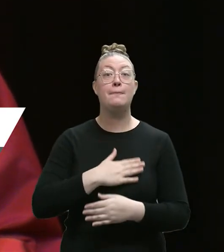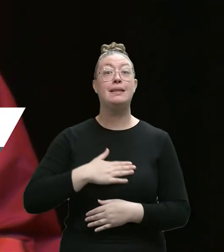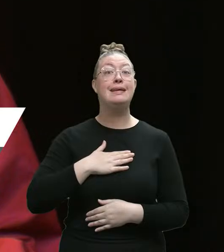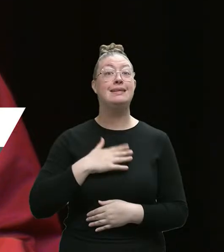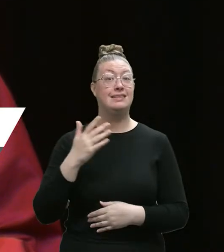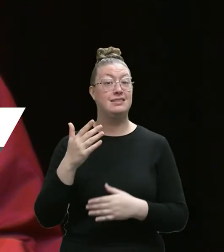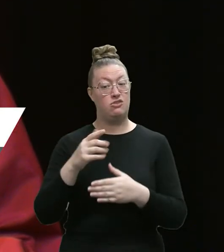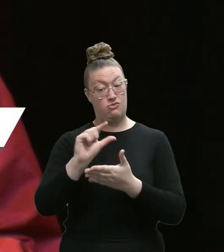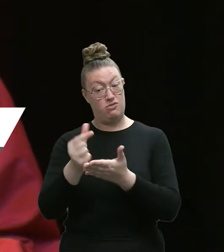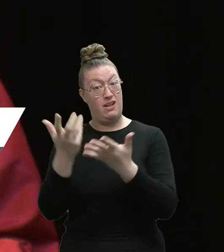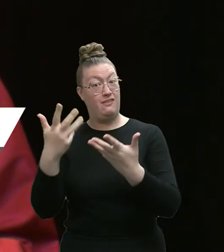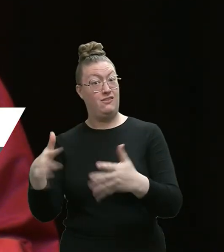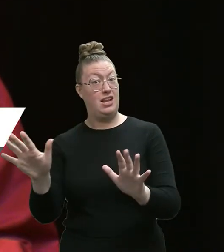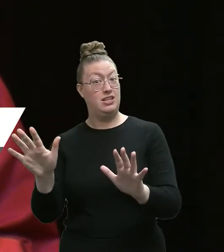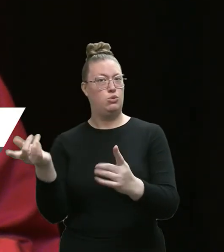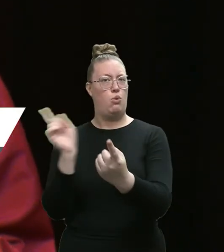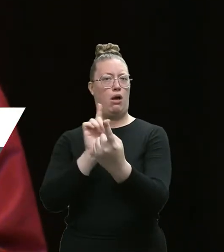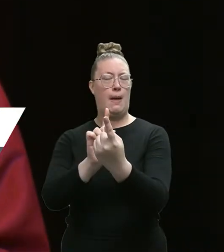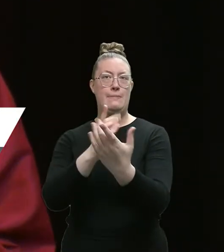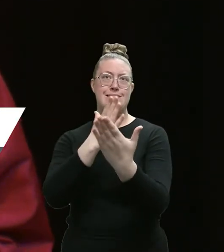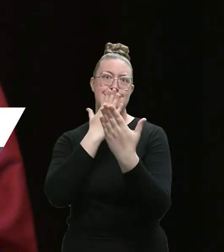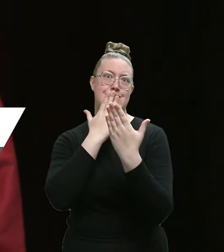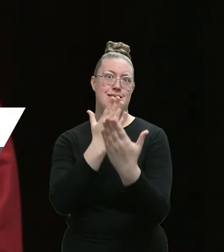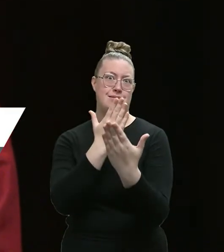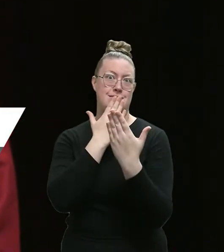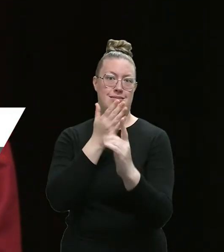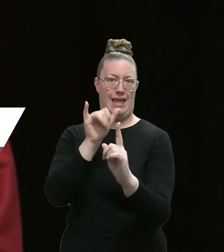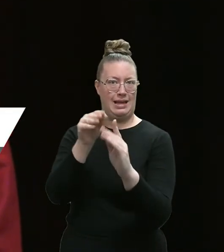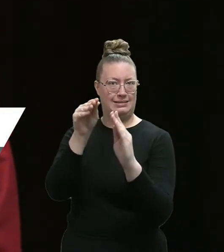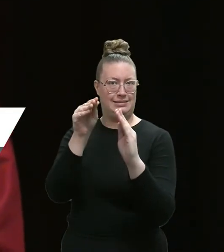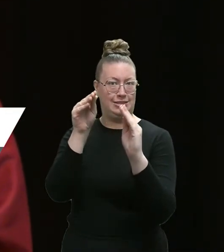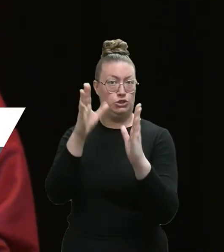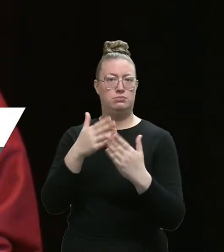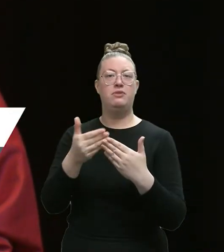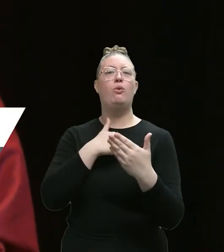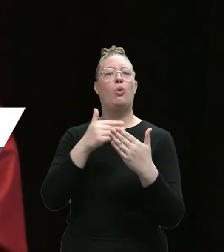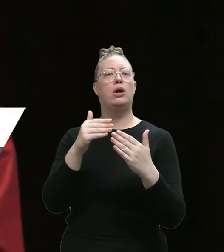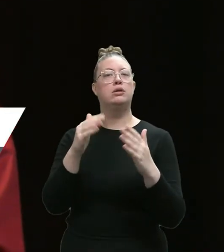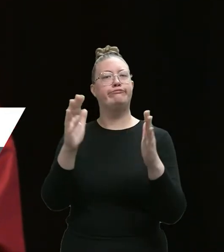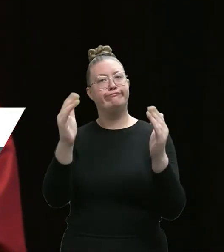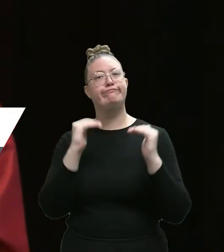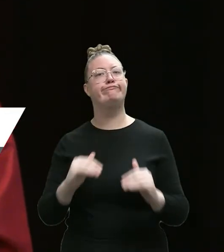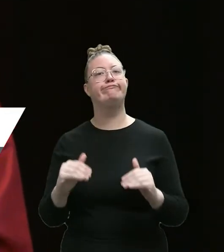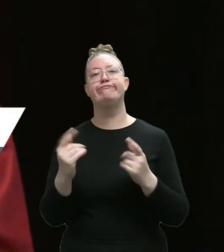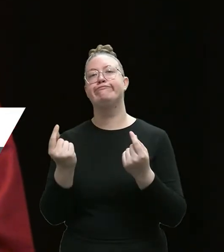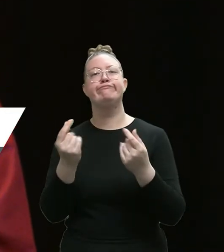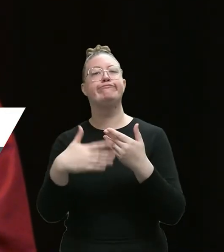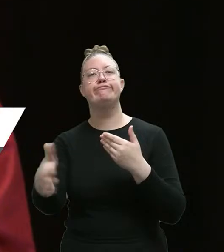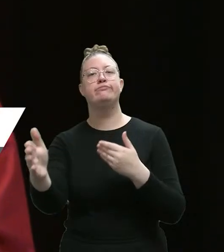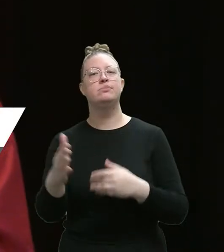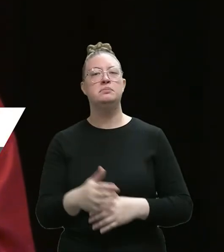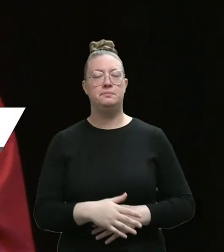We had people that knew what they were doing and where they were going in the car. And we also had, by way of technology,